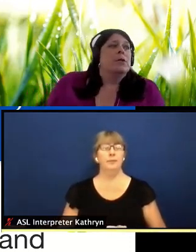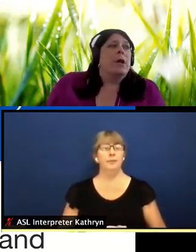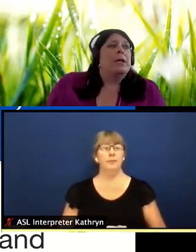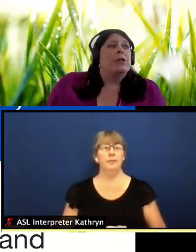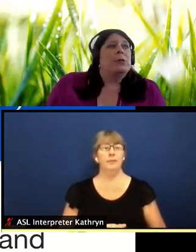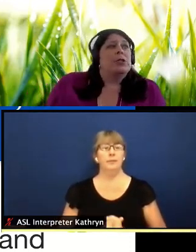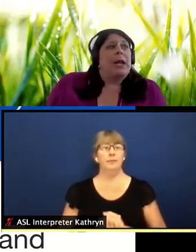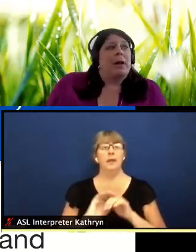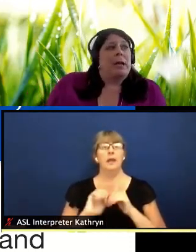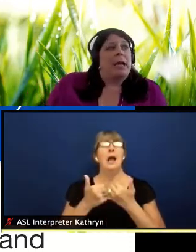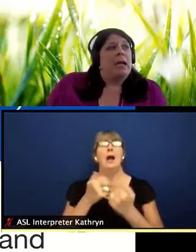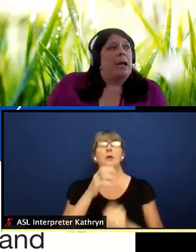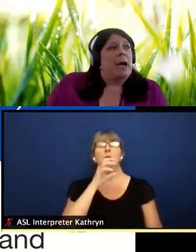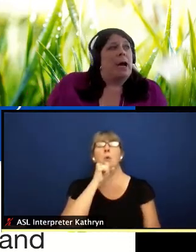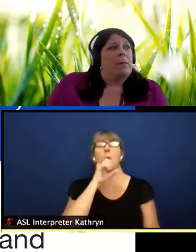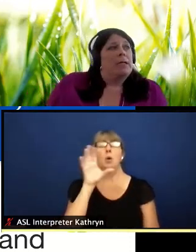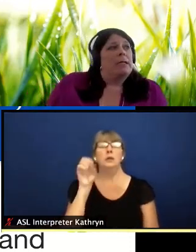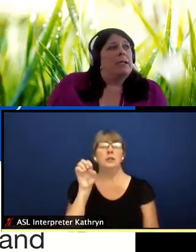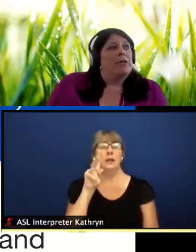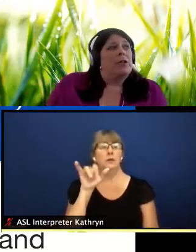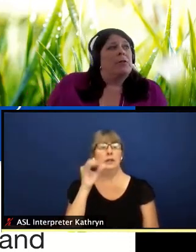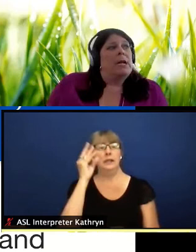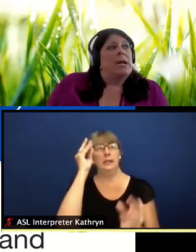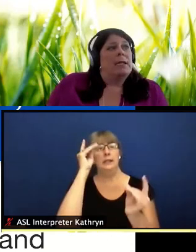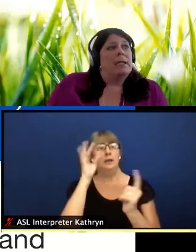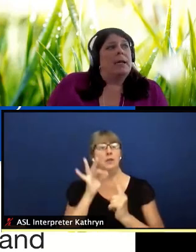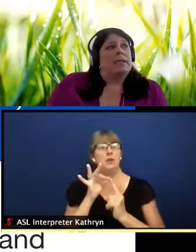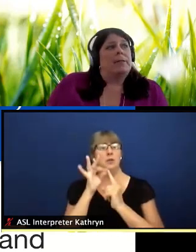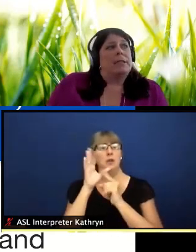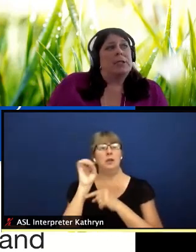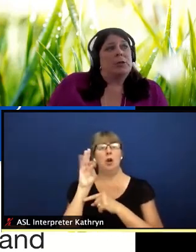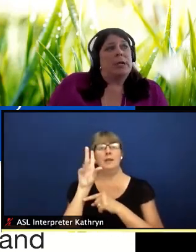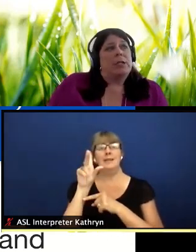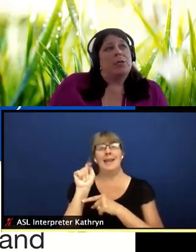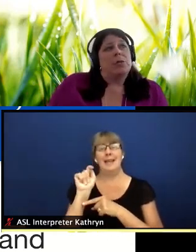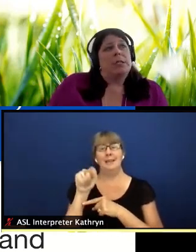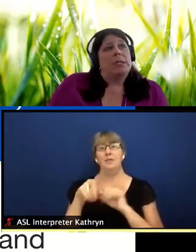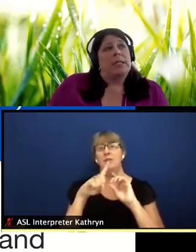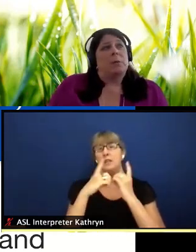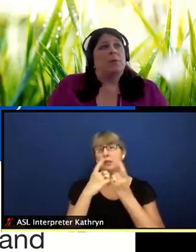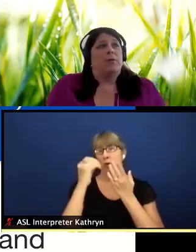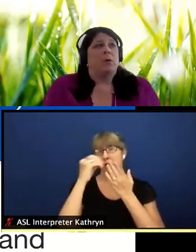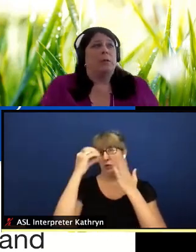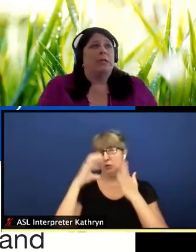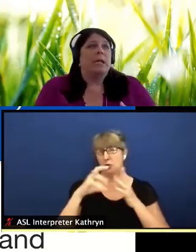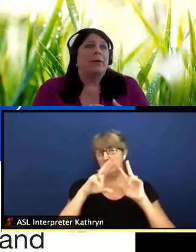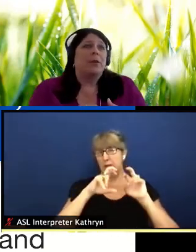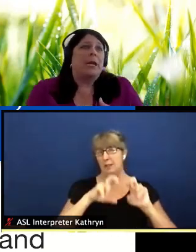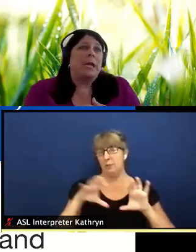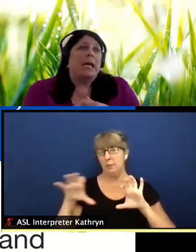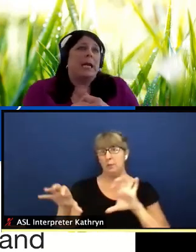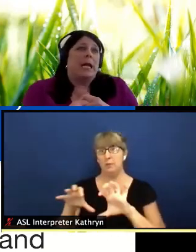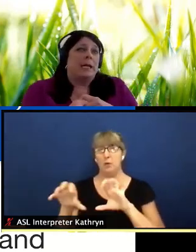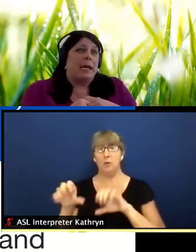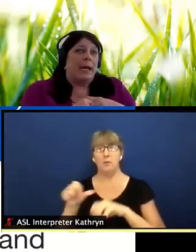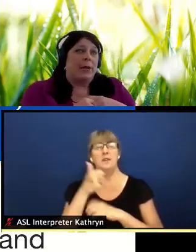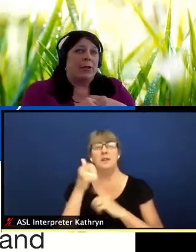So how does Orange County consider the unique context of the district Student Assessment performance and other key indicators?